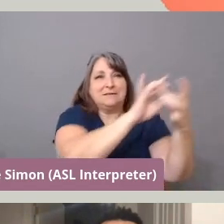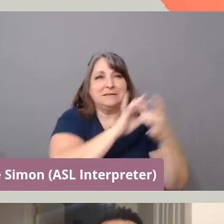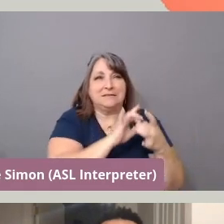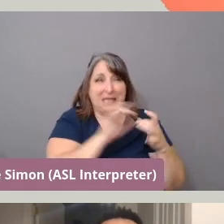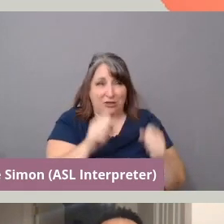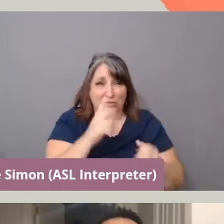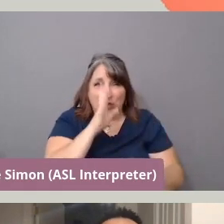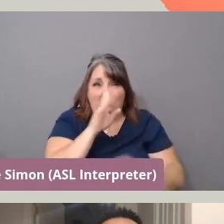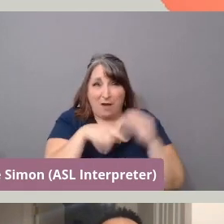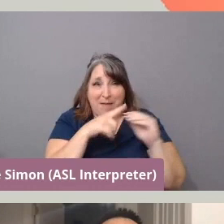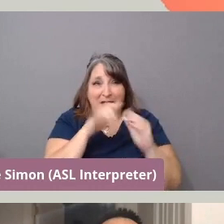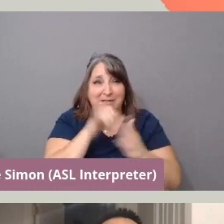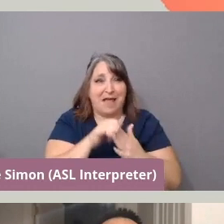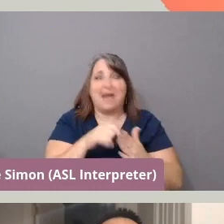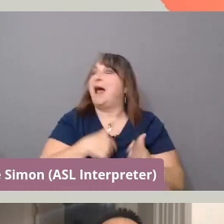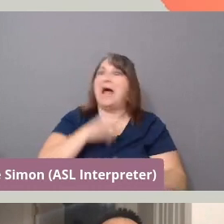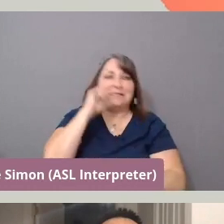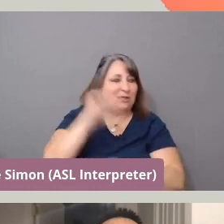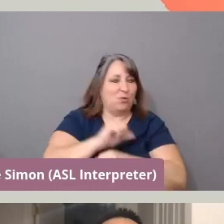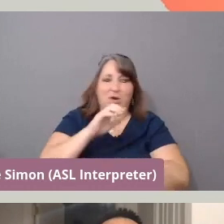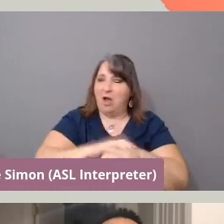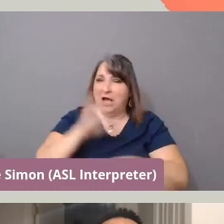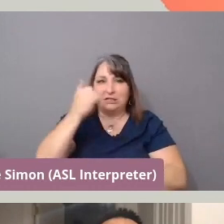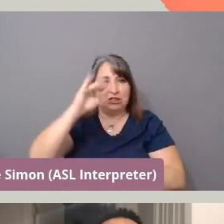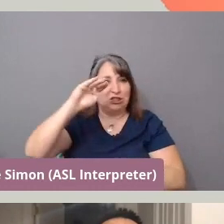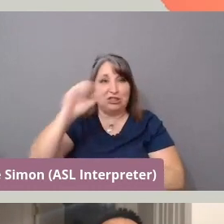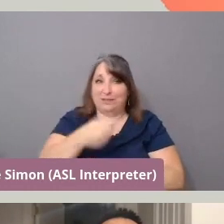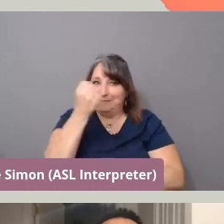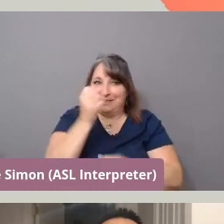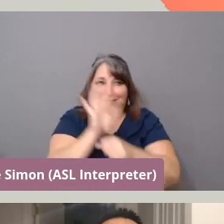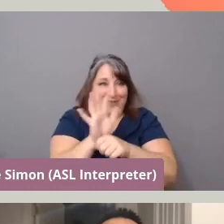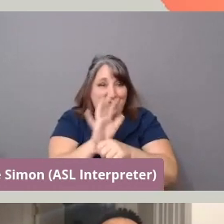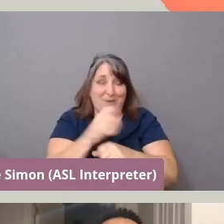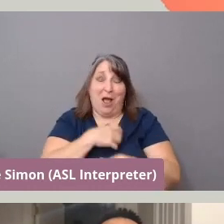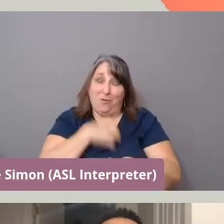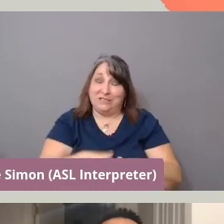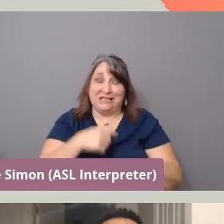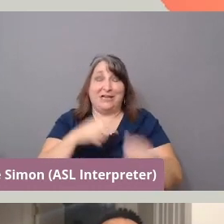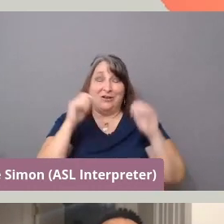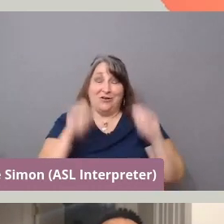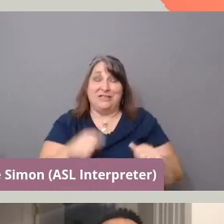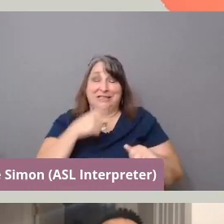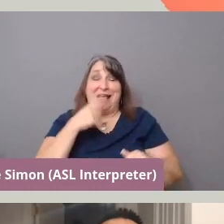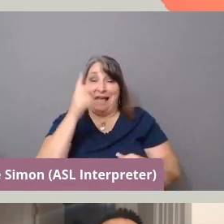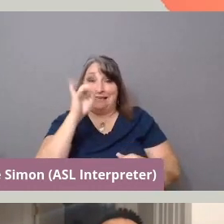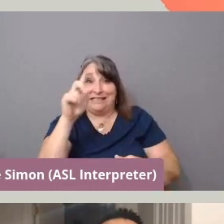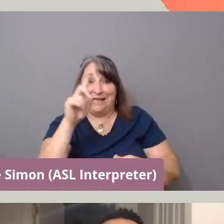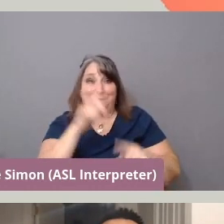I did not work on Jim's film. I'd like to say that I did, but I did not. And Netflix does some wonderful work,